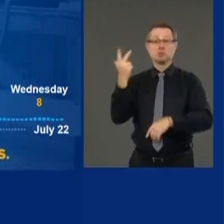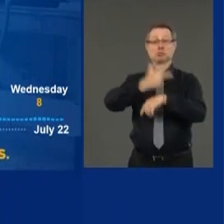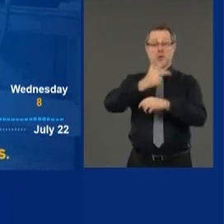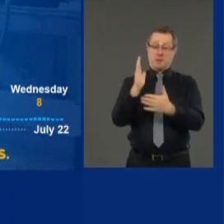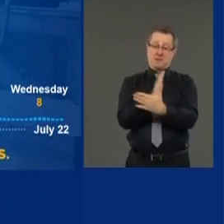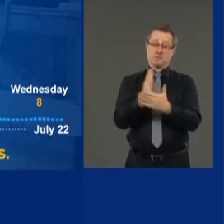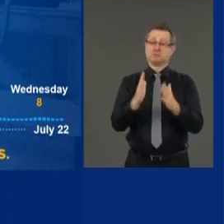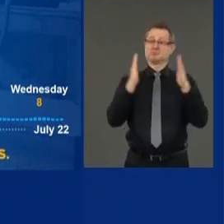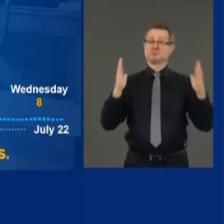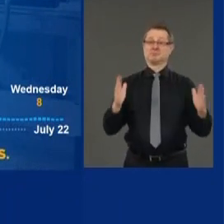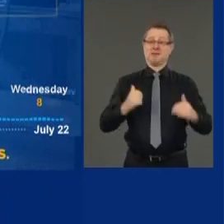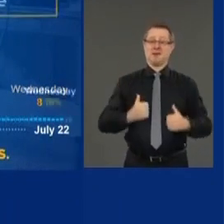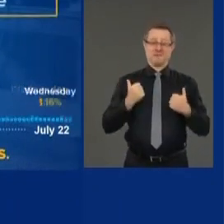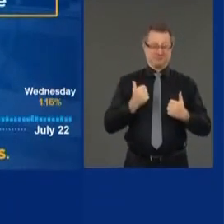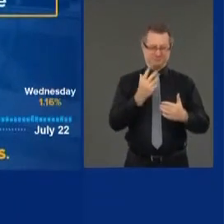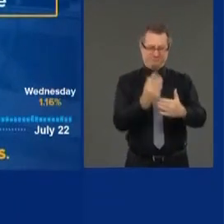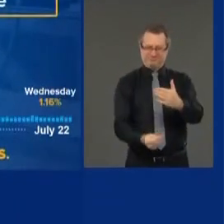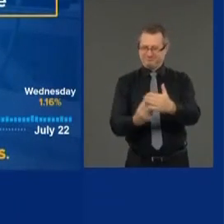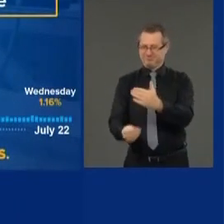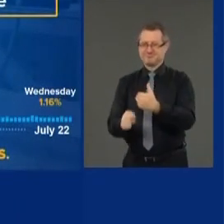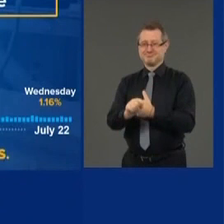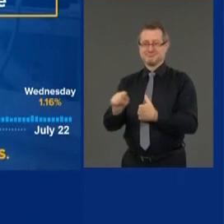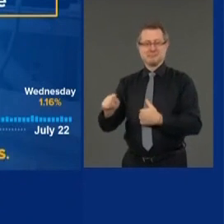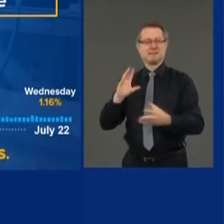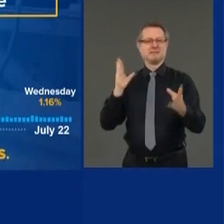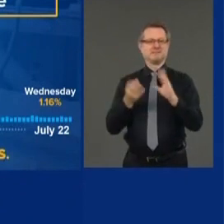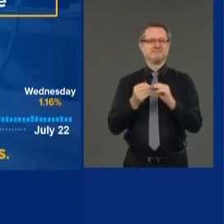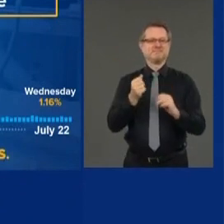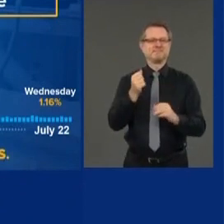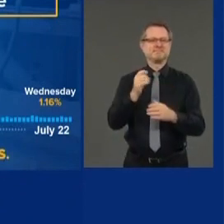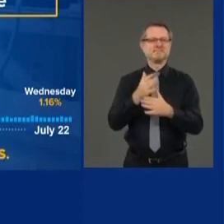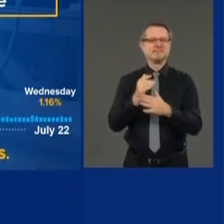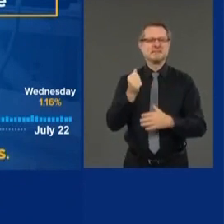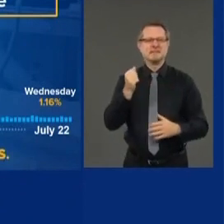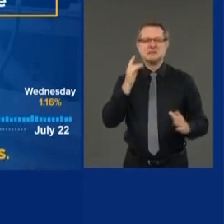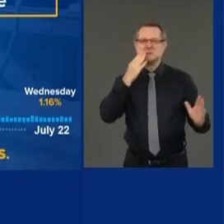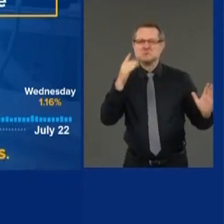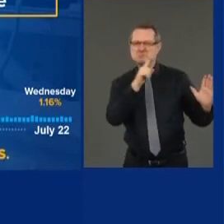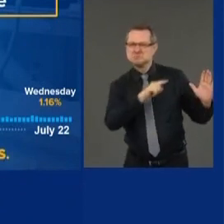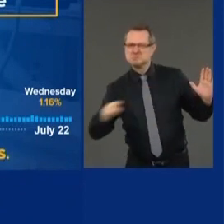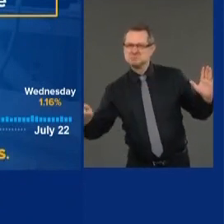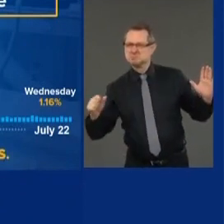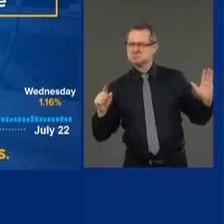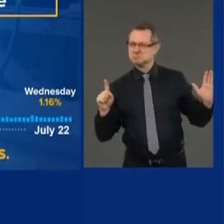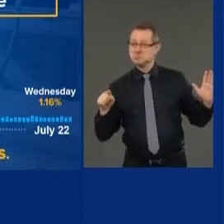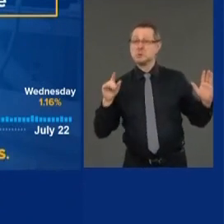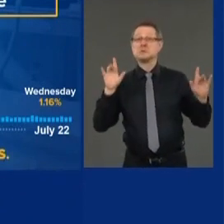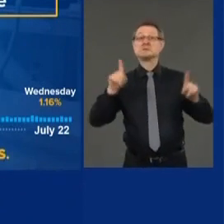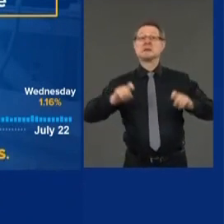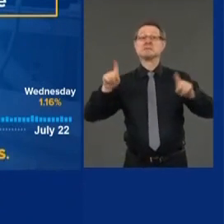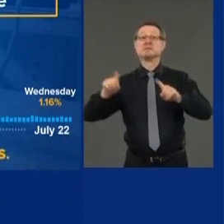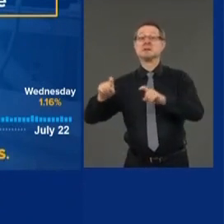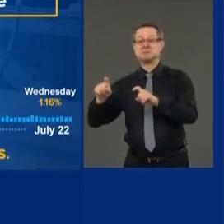OBVIOUSLY, THEY'RE IN OUR THOUGHTS AND PRAYERS BUT THAT IS RELATIVE TO WHERE WE WERE.